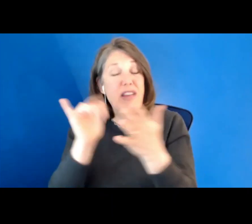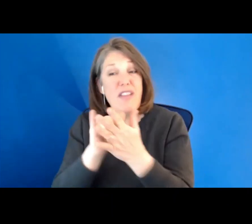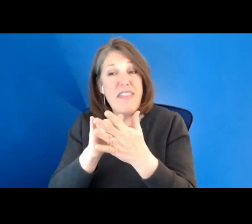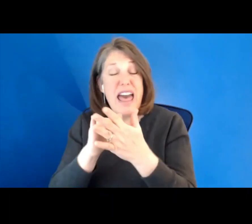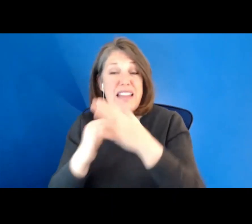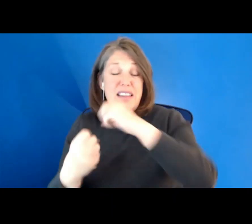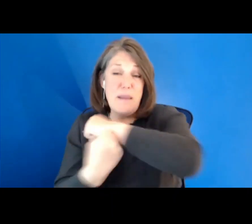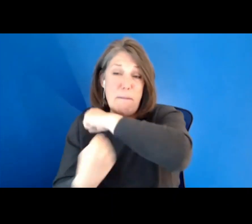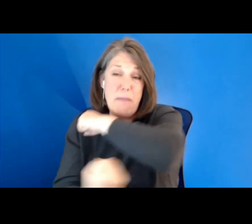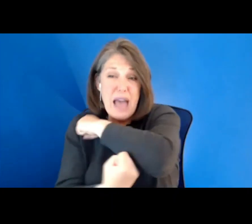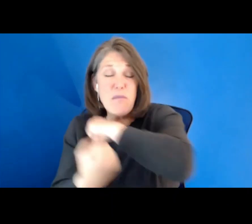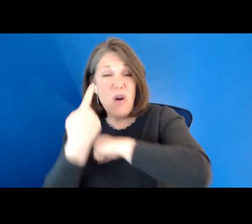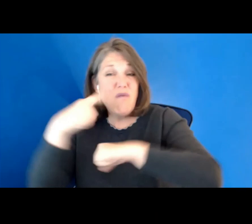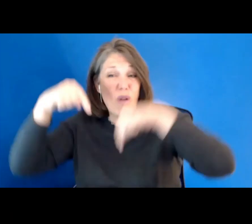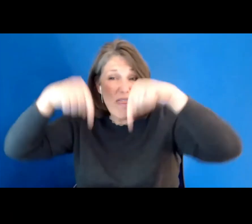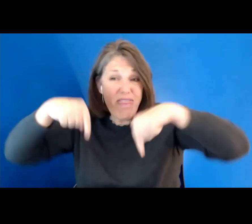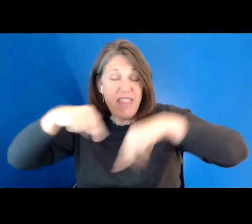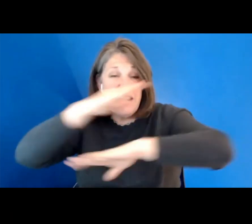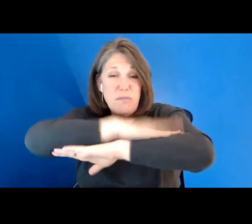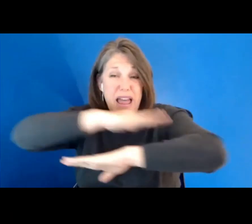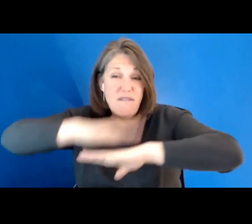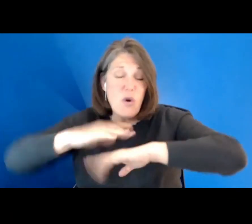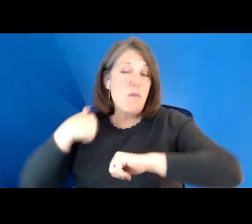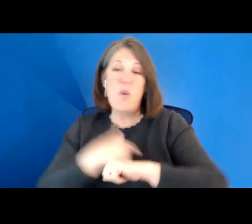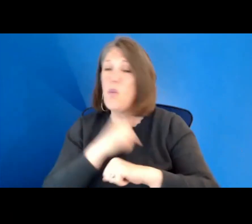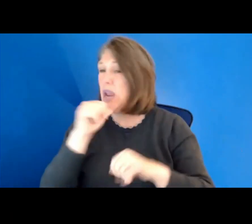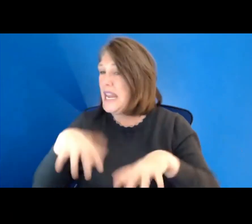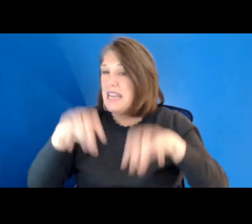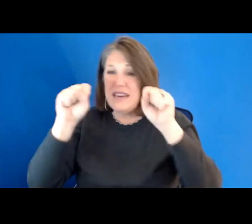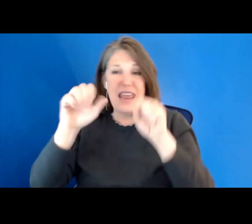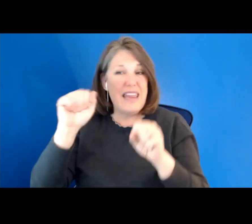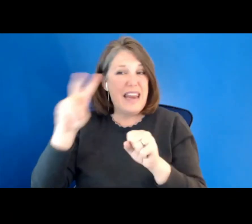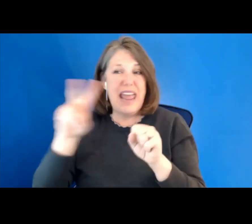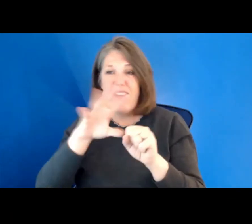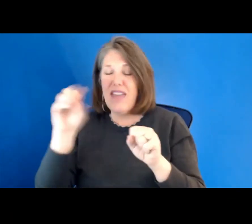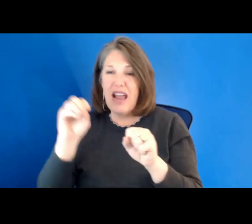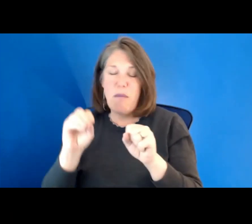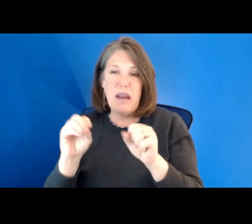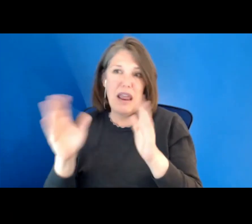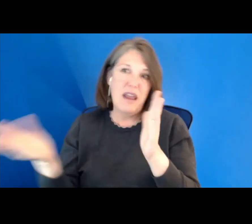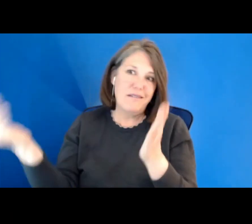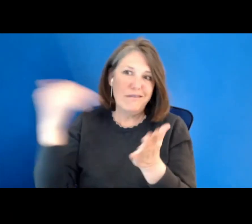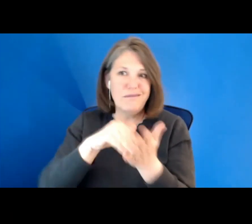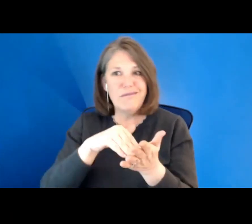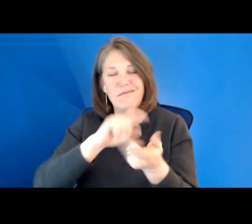17:47:52 We didn't take an AV company and reinvented for this. We took a company